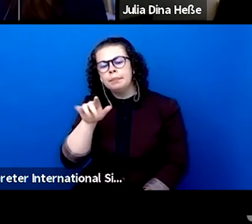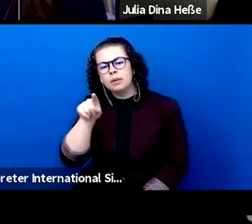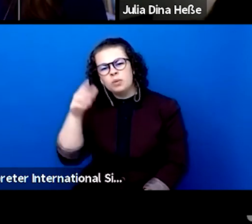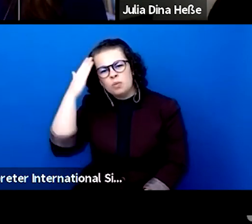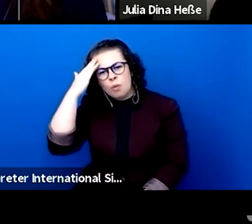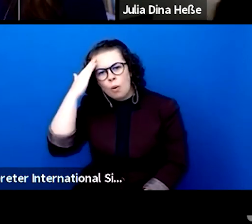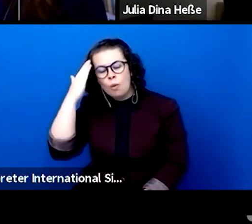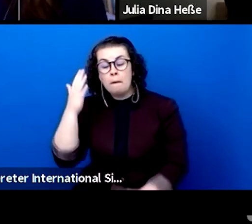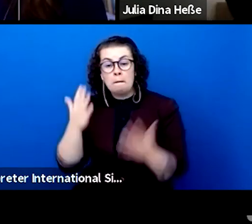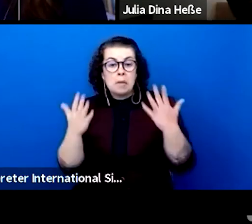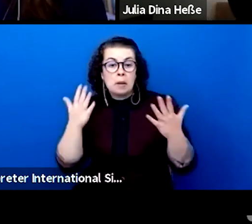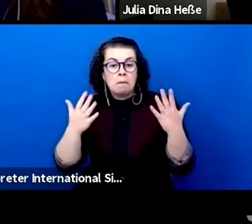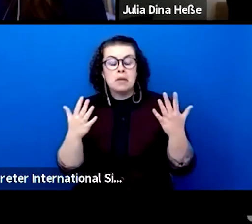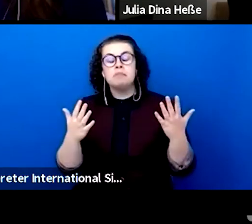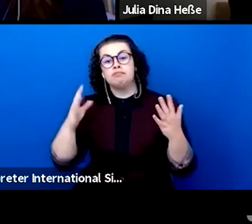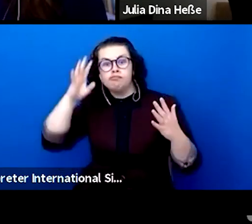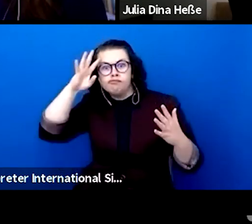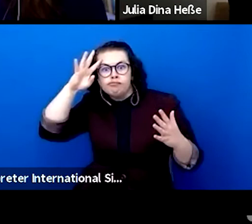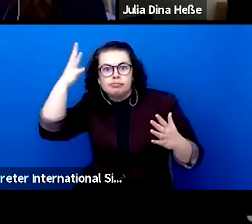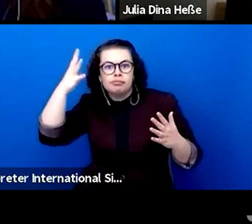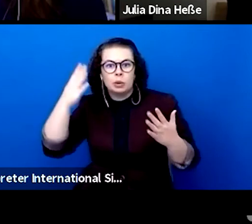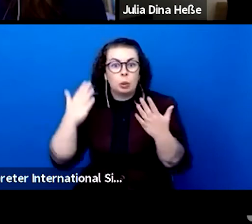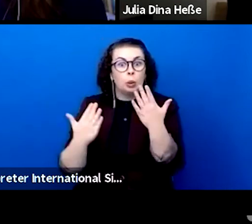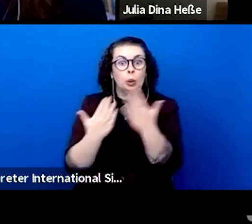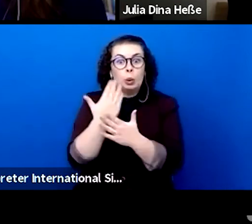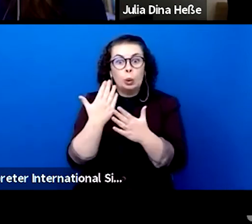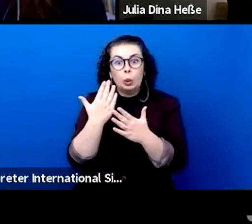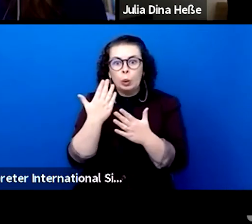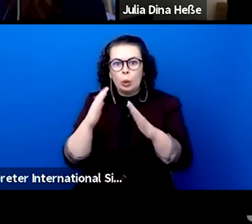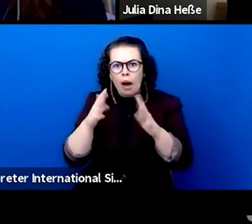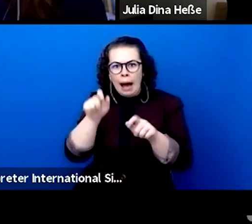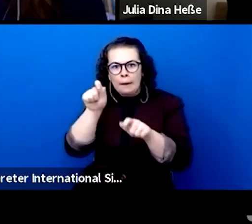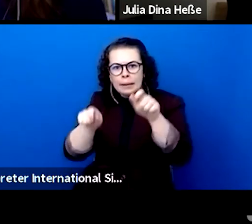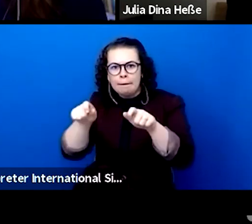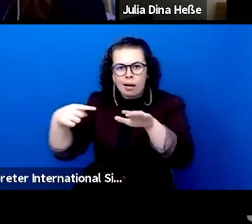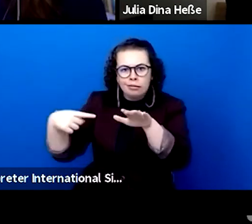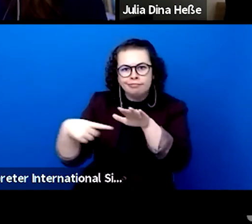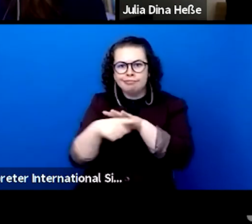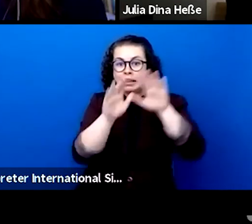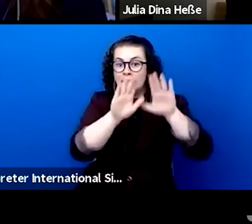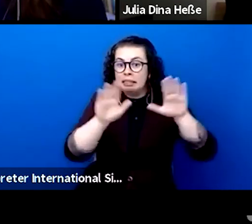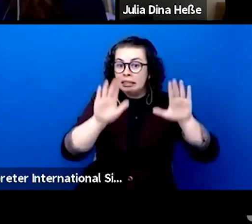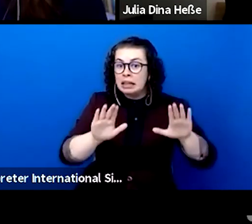ways for people to come into the theatres when you look at full world. You are, you have been